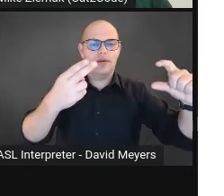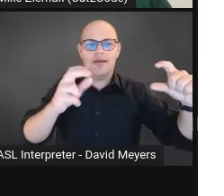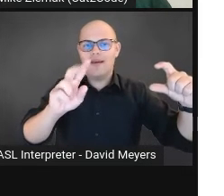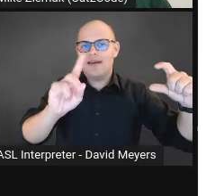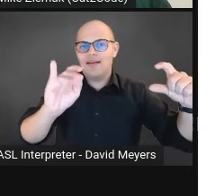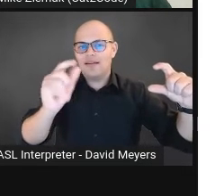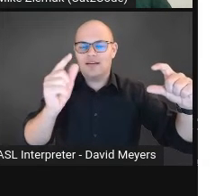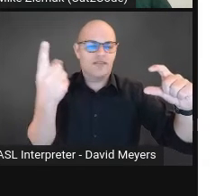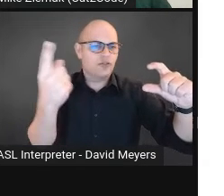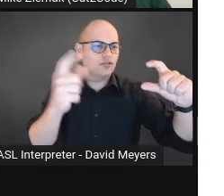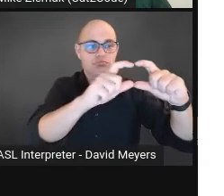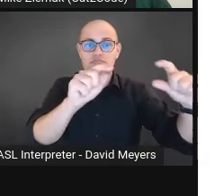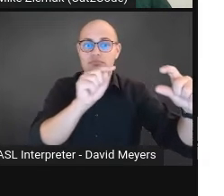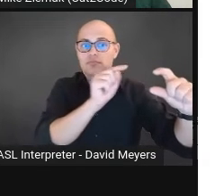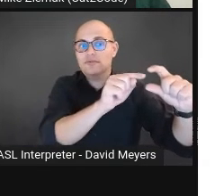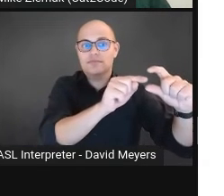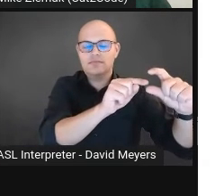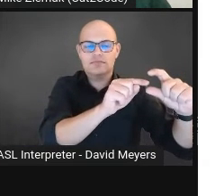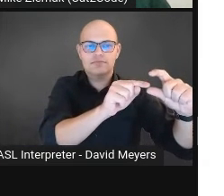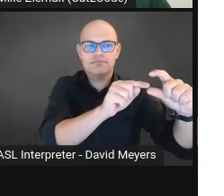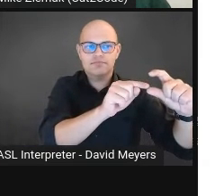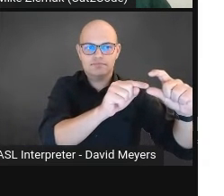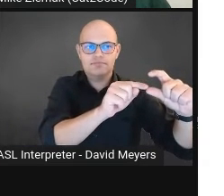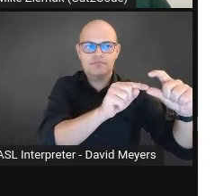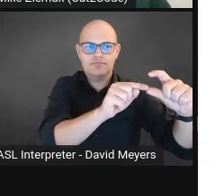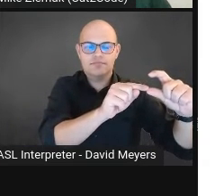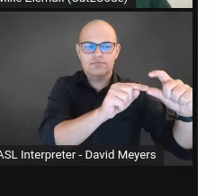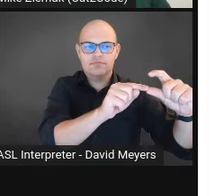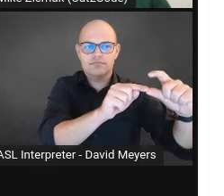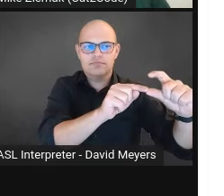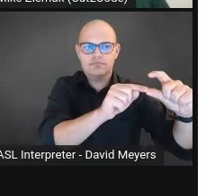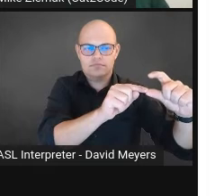The very first heading of a page is an actual HTML title.